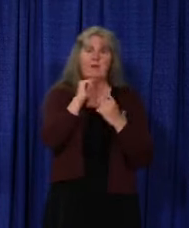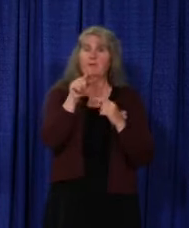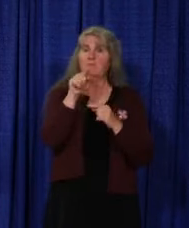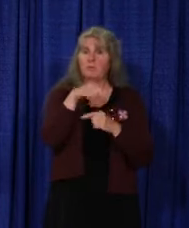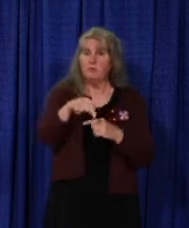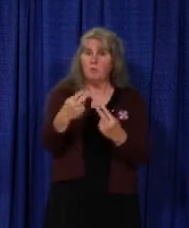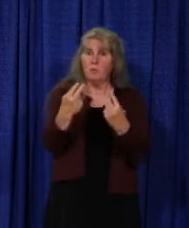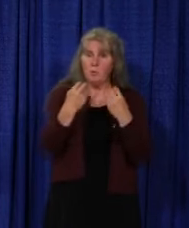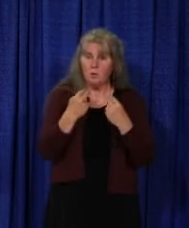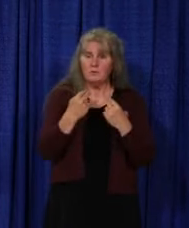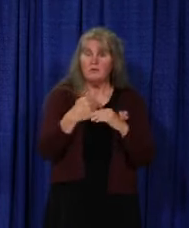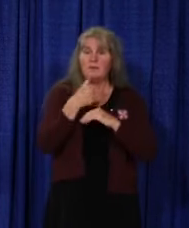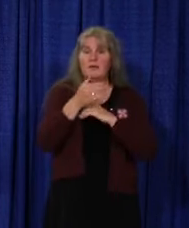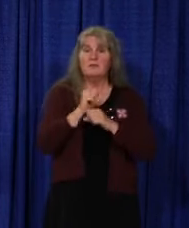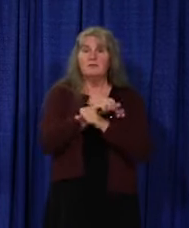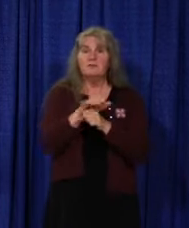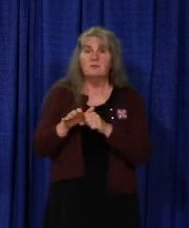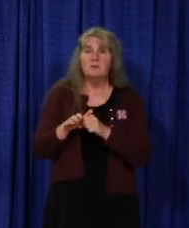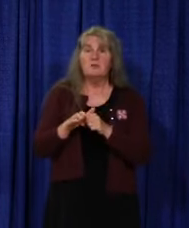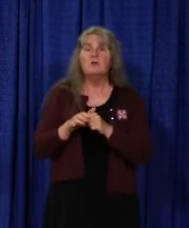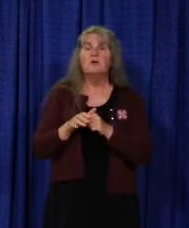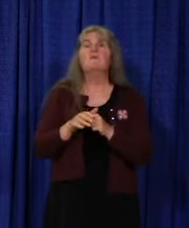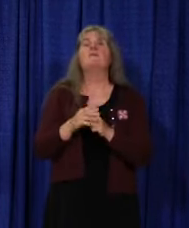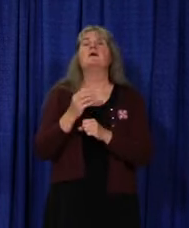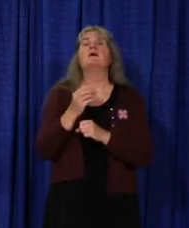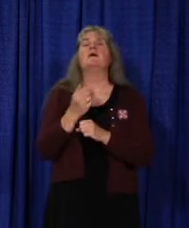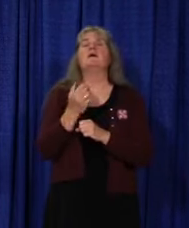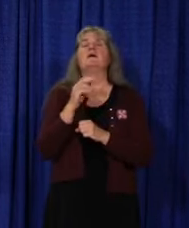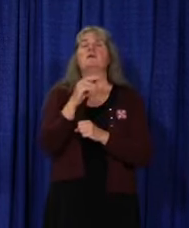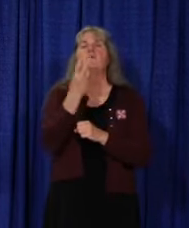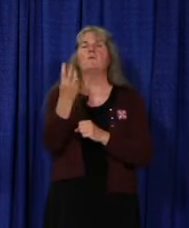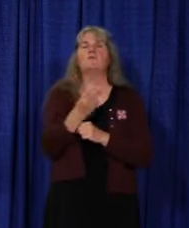scheduled for Wednesday, July 29th, at 2:00 PM.